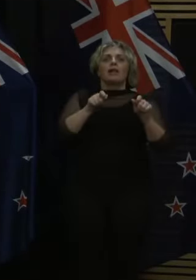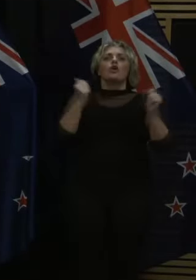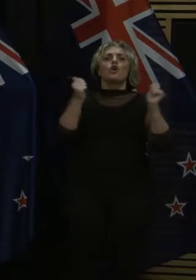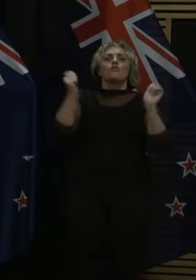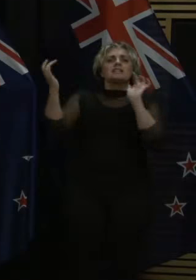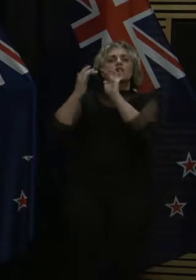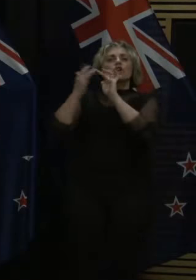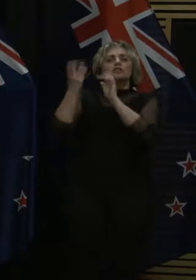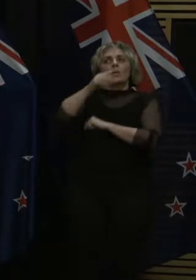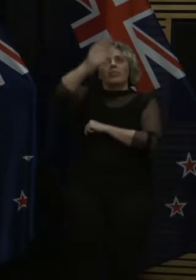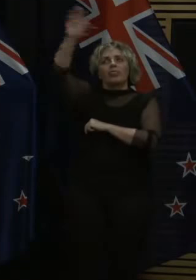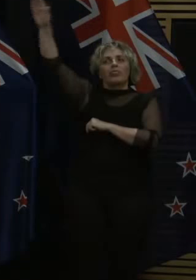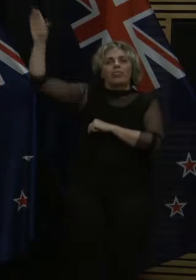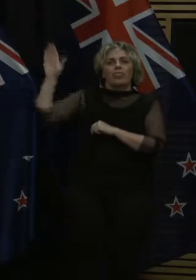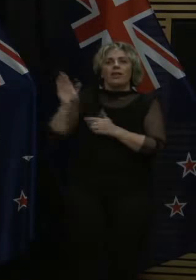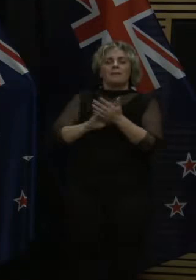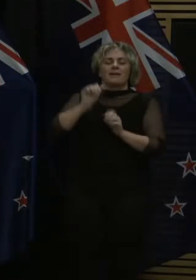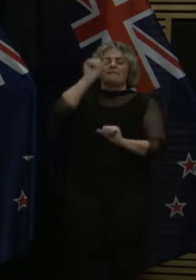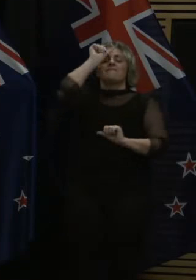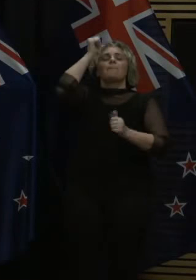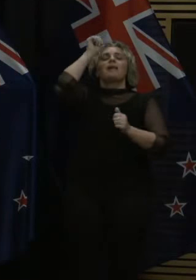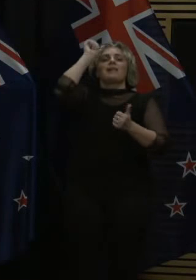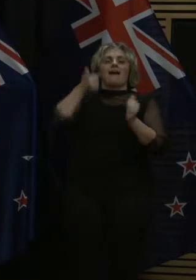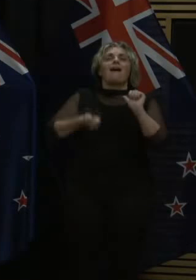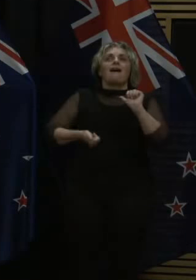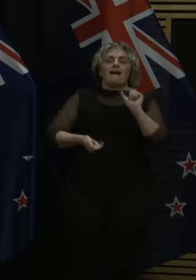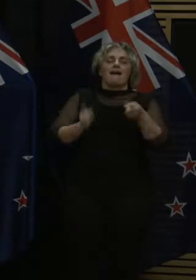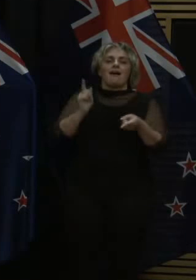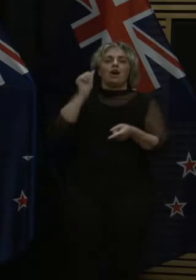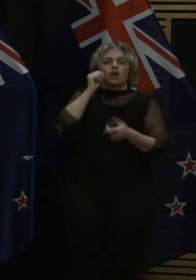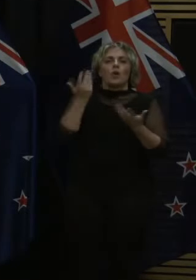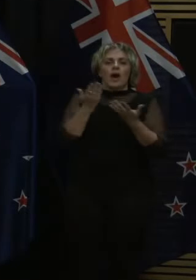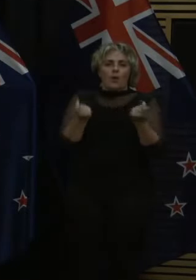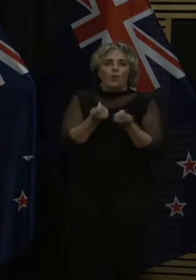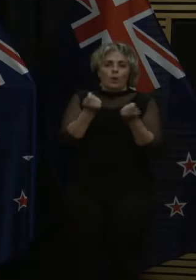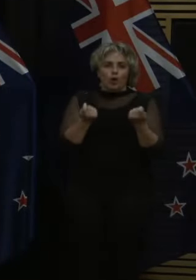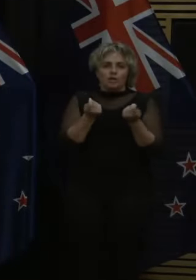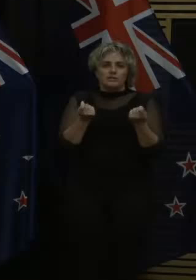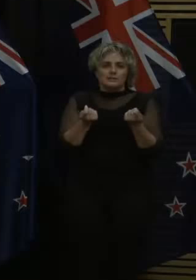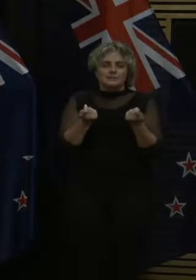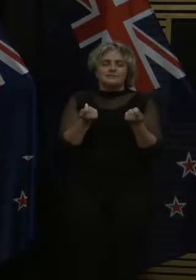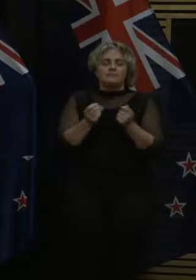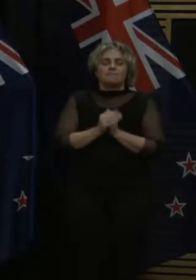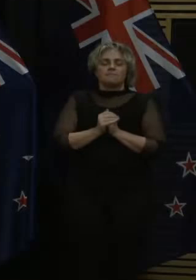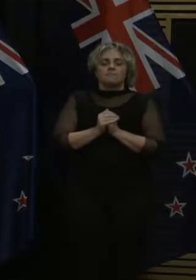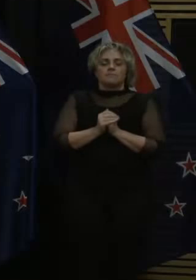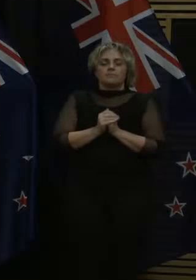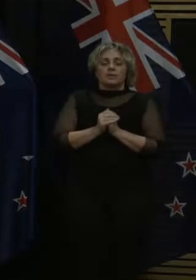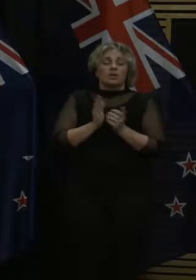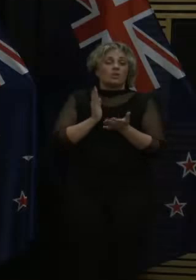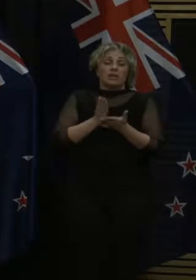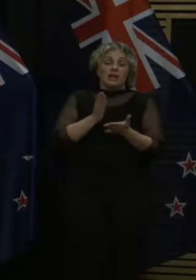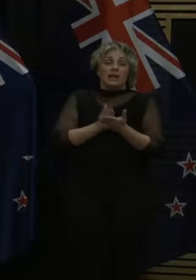is because it's been used overseas. Some are connected to overseas organisations and event organisers are familiar with i.